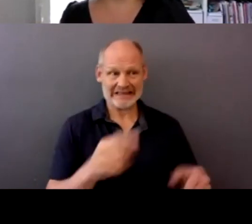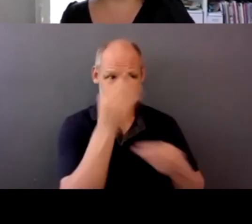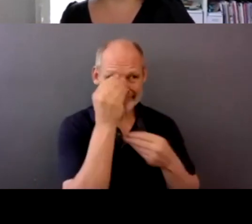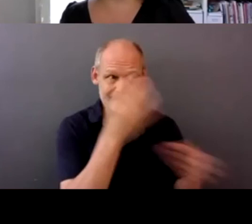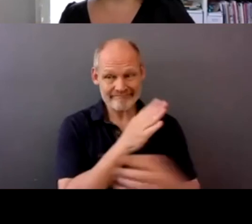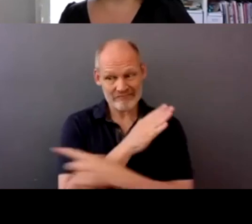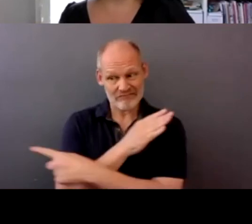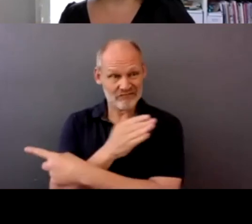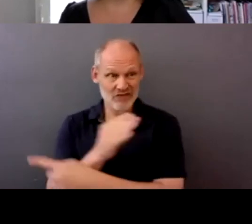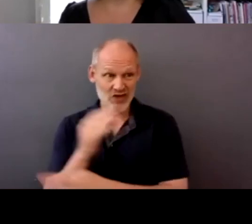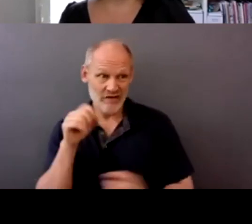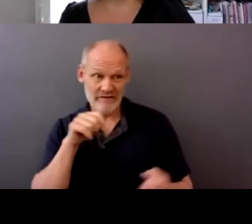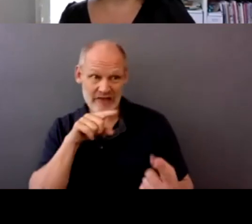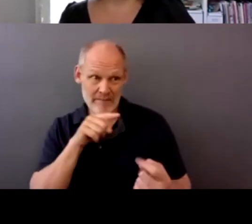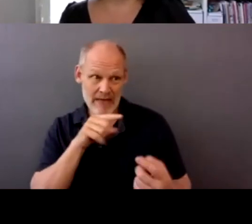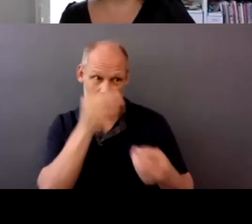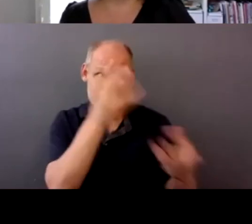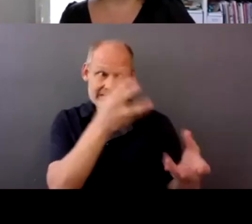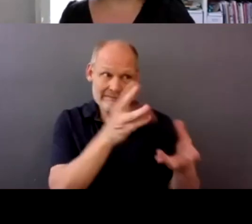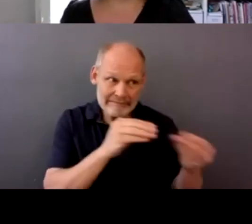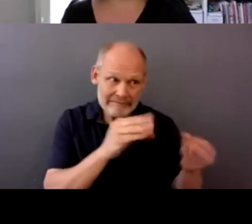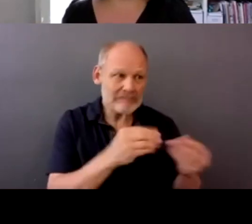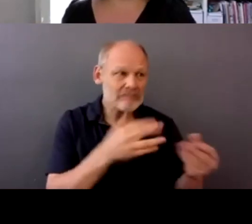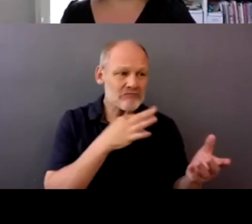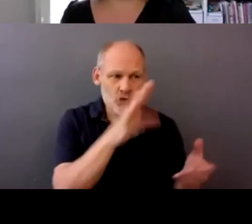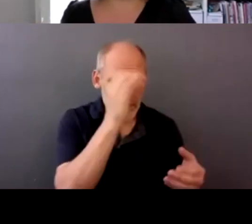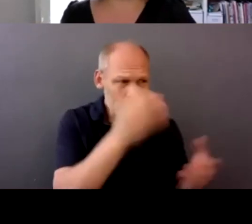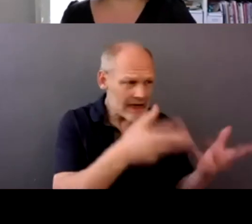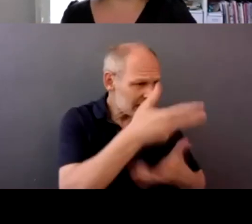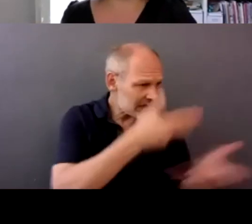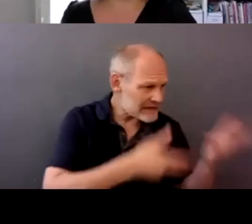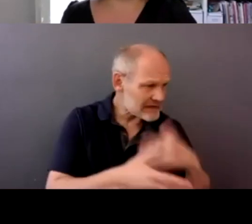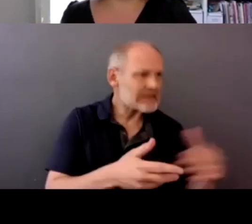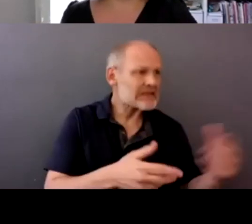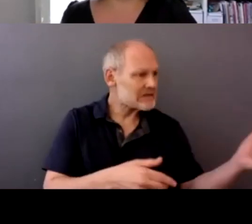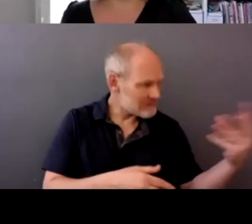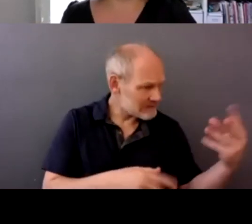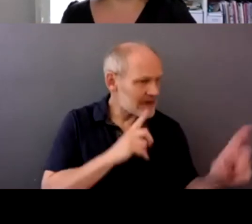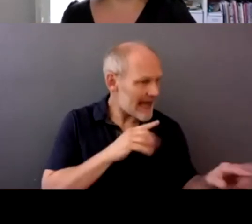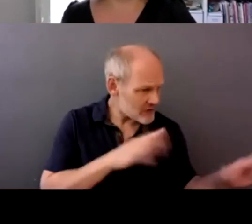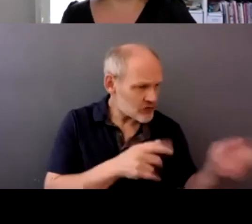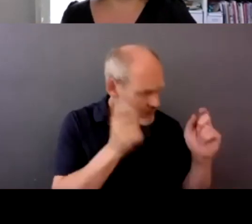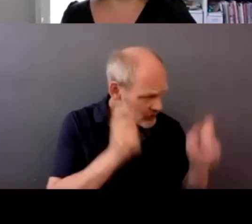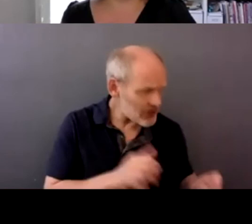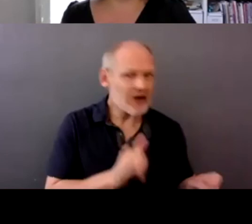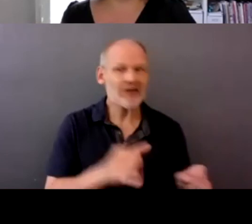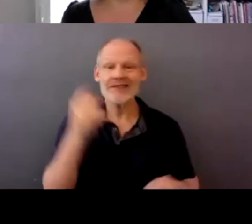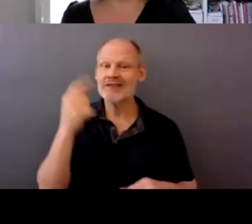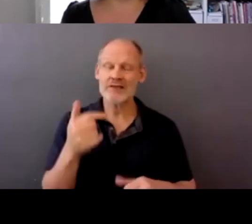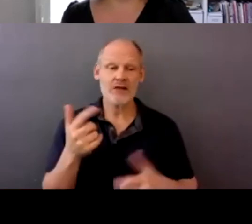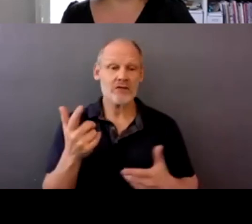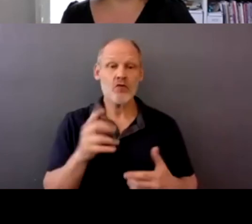And each time we can refine it a little bit more, but move it forward a little bit more.